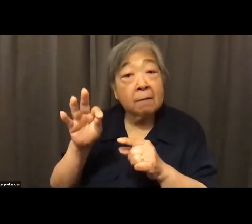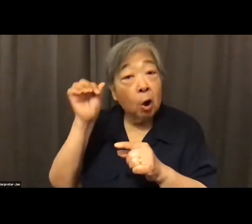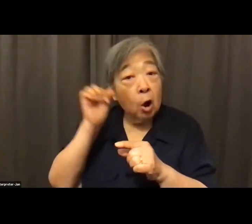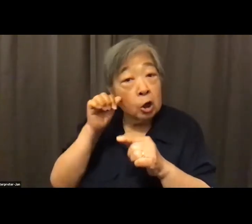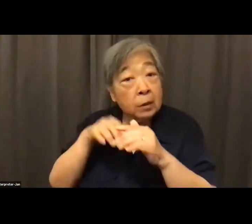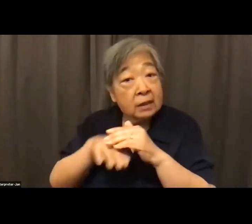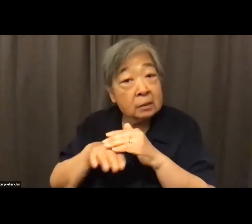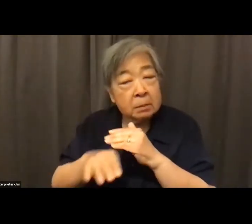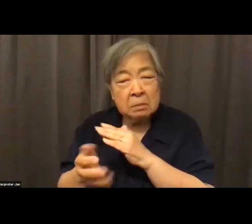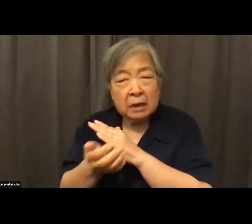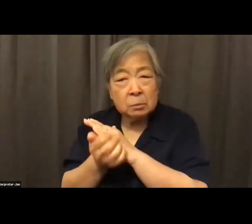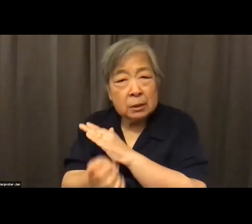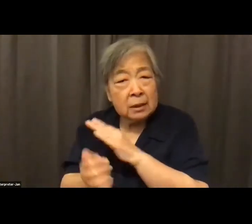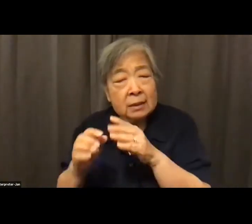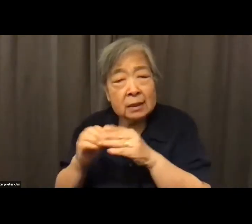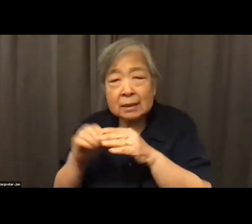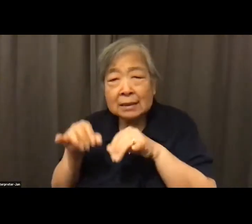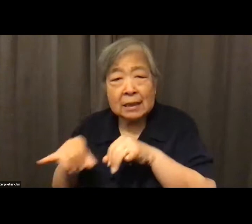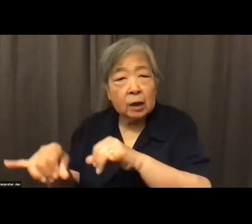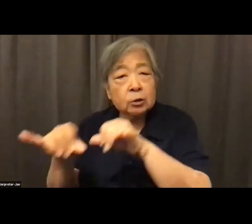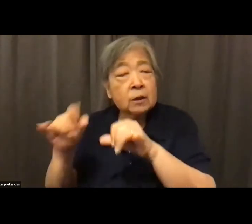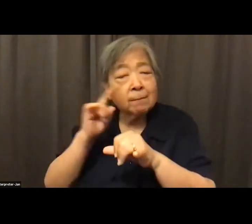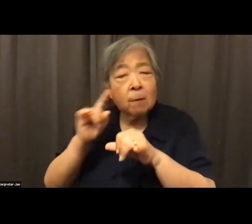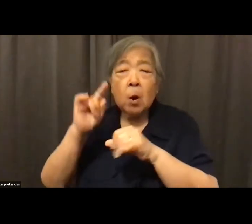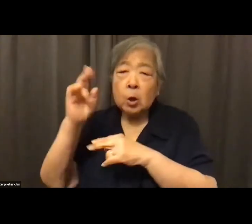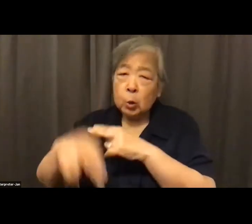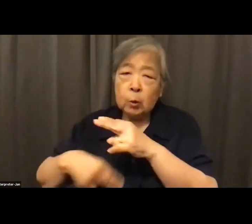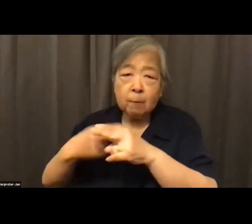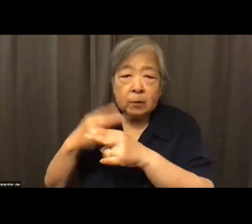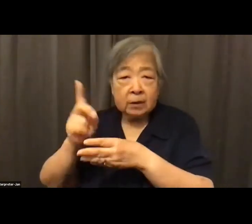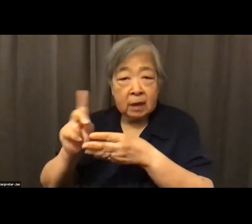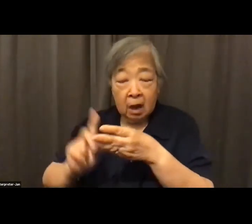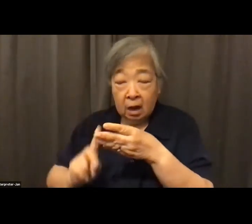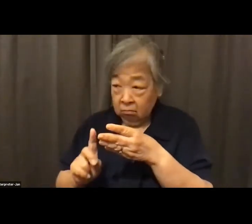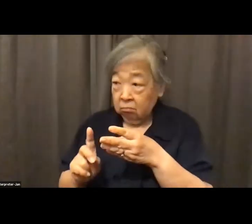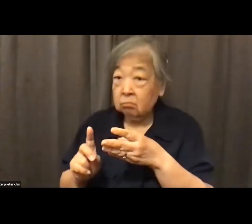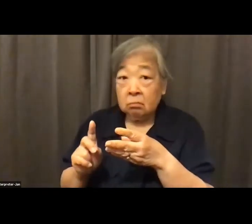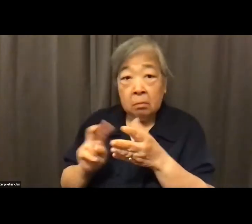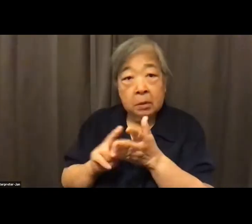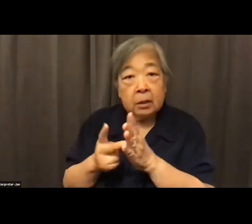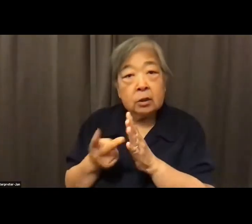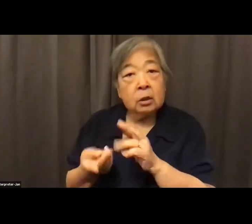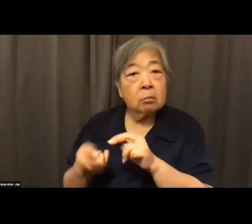in WCAG standards, includes greater inclusion for people with disabilities.